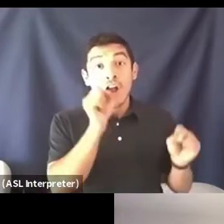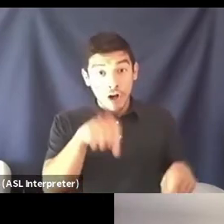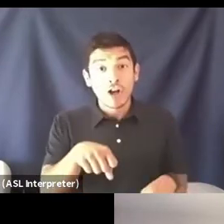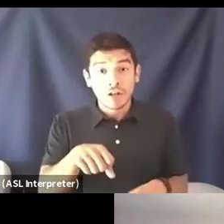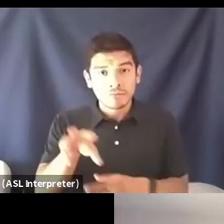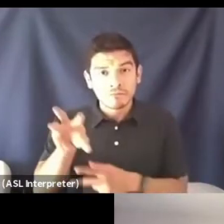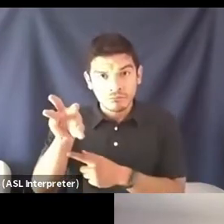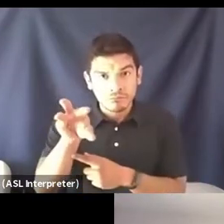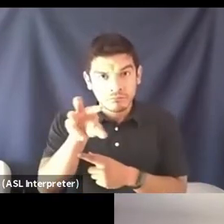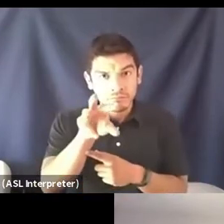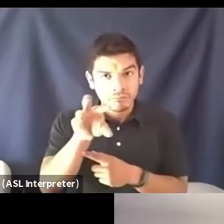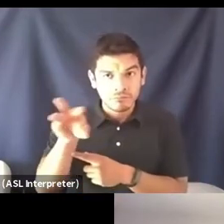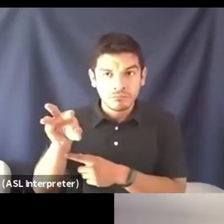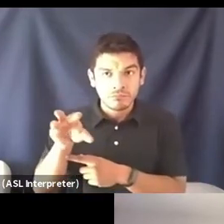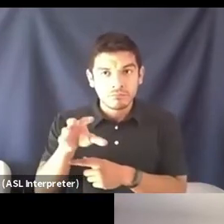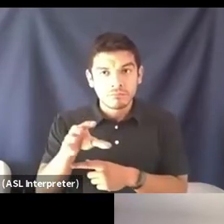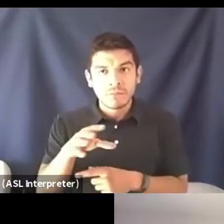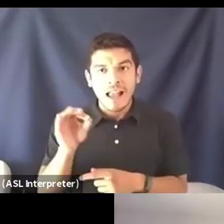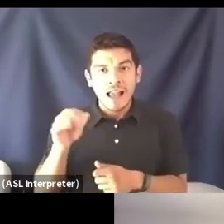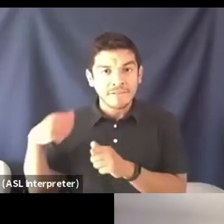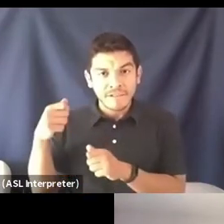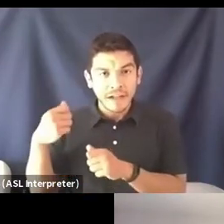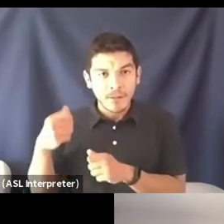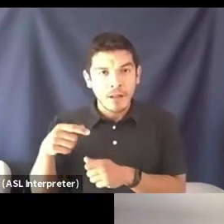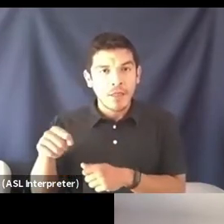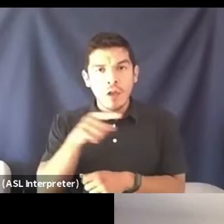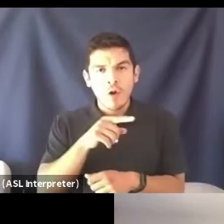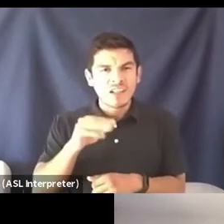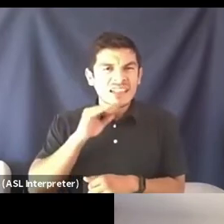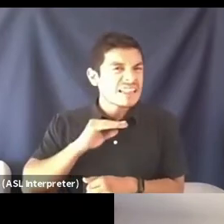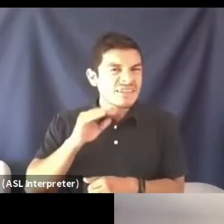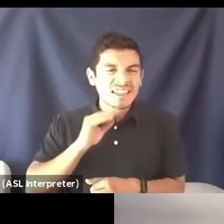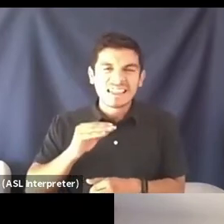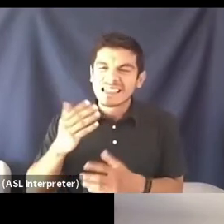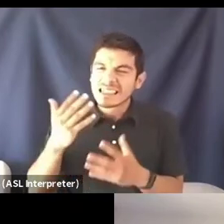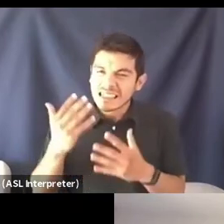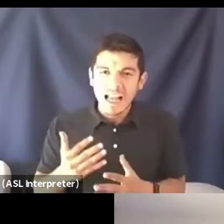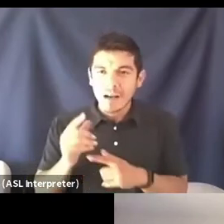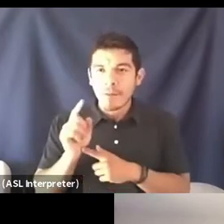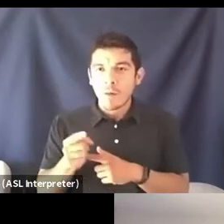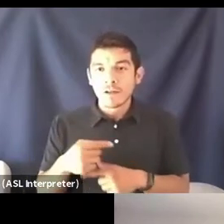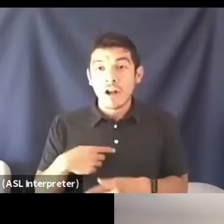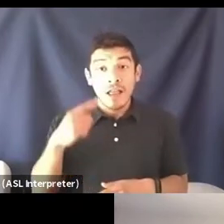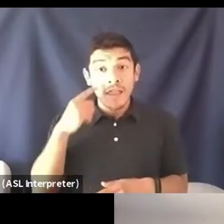and then film those devastating moments. So for us, I think Shilin and I,